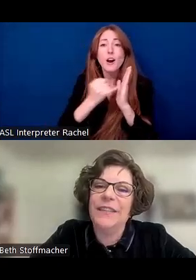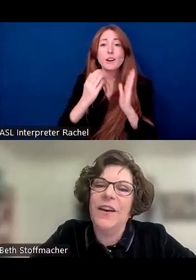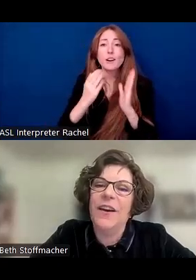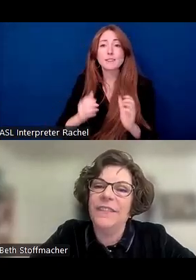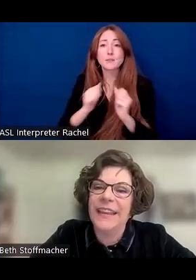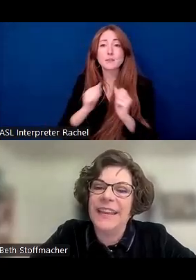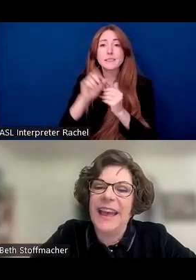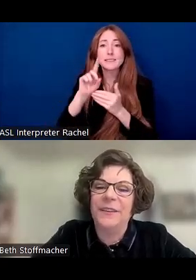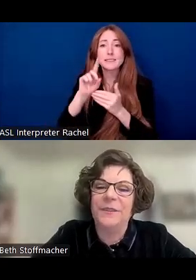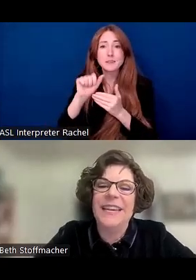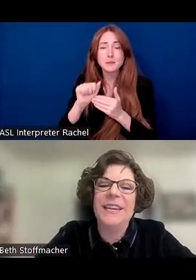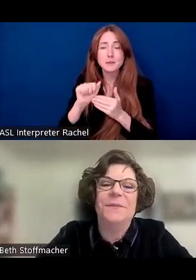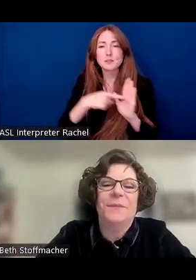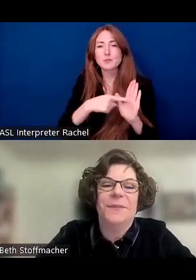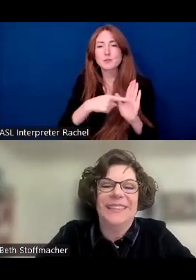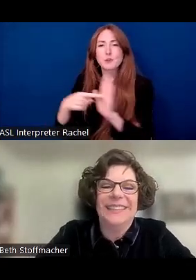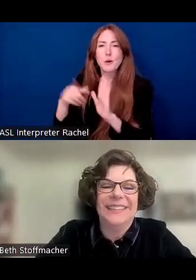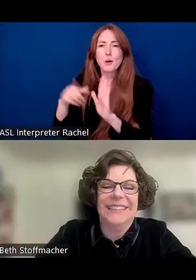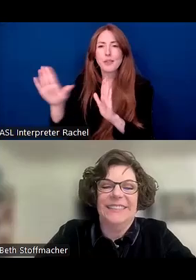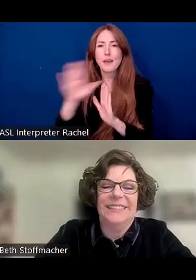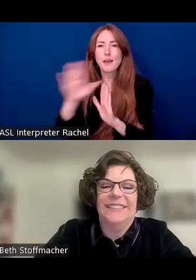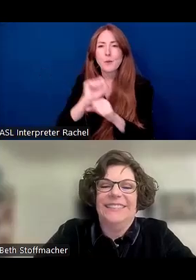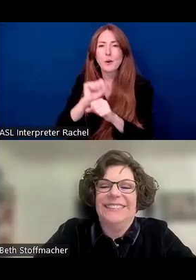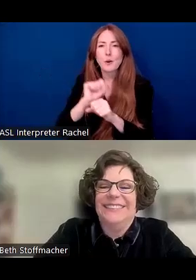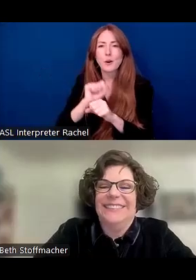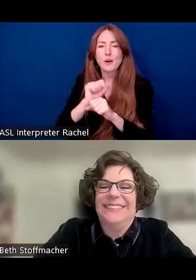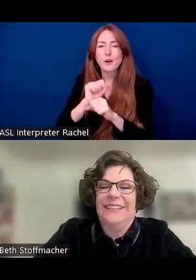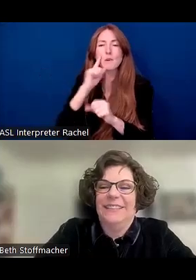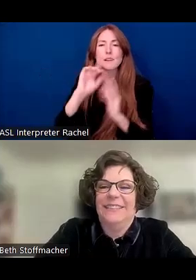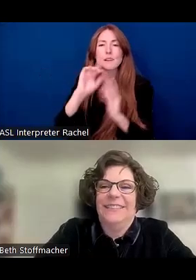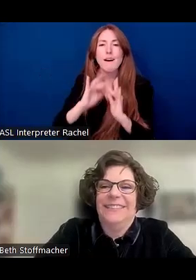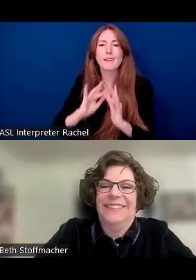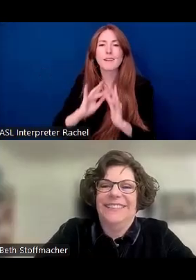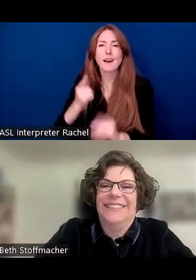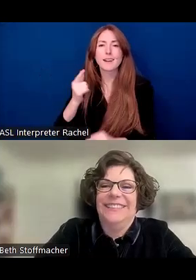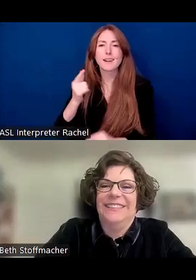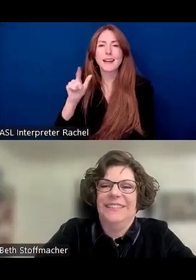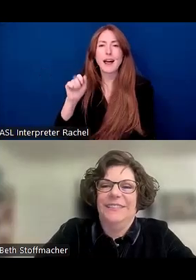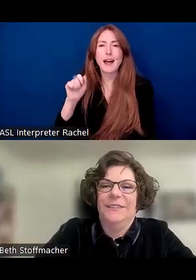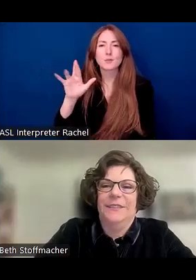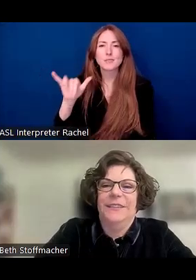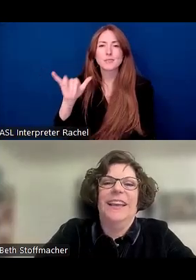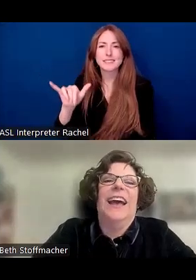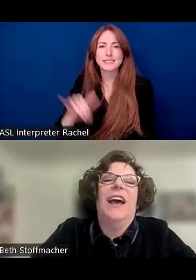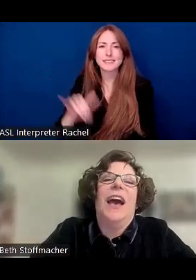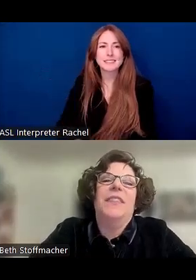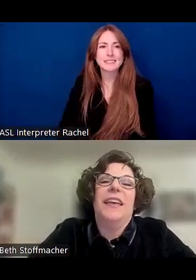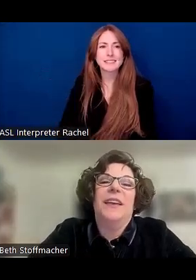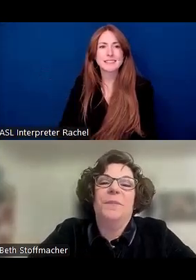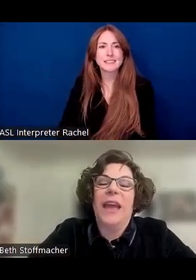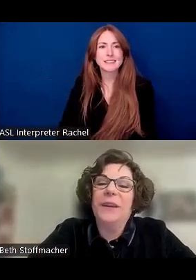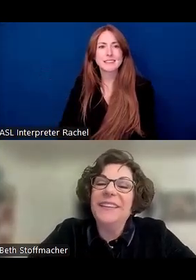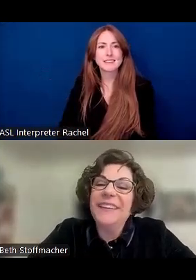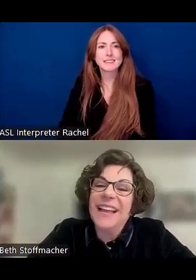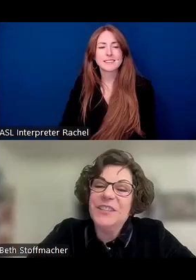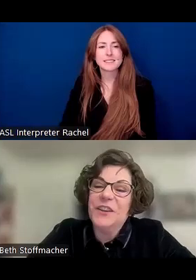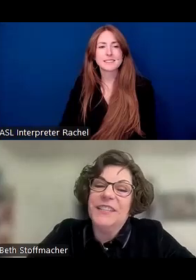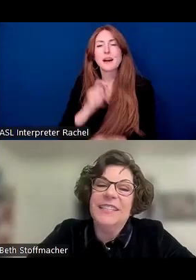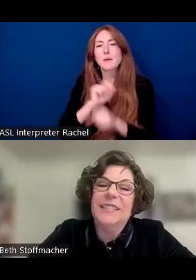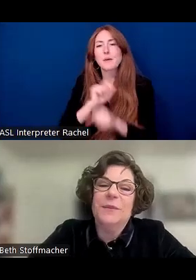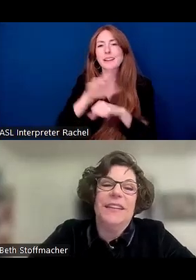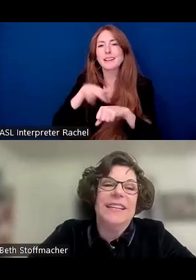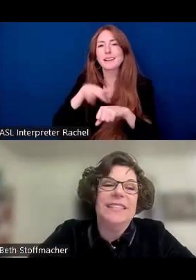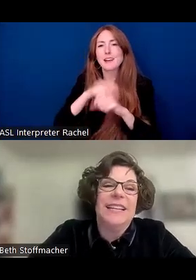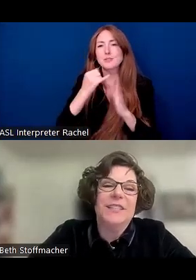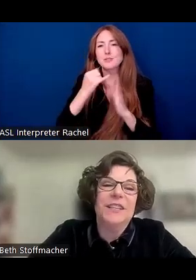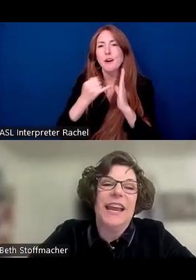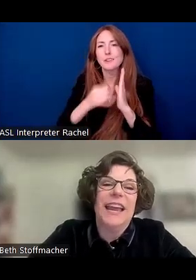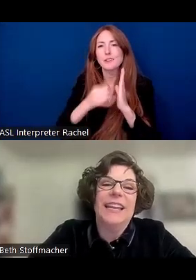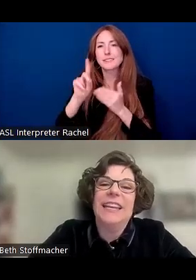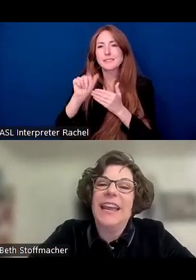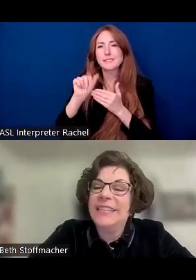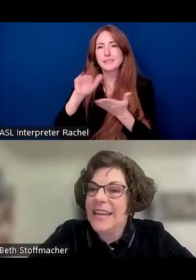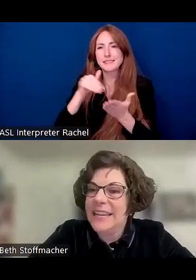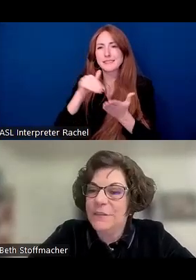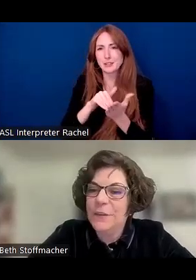the online gallery. Then I work at the National Arts and Disability Center (NADC), and in 1994,